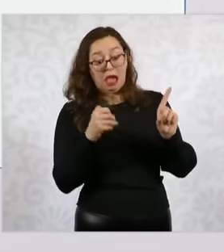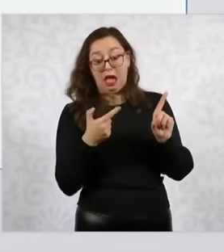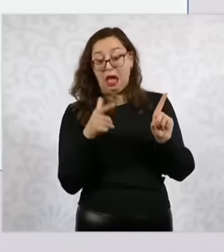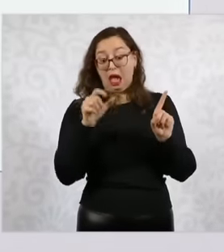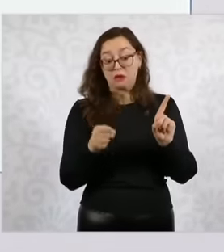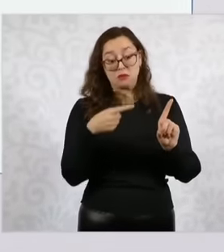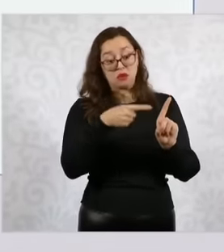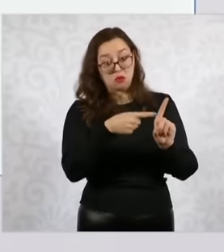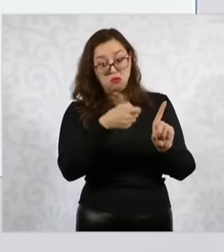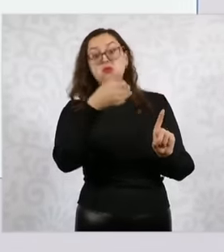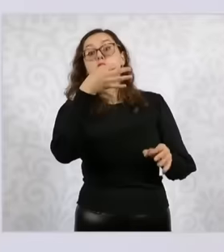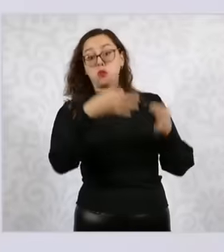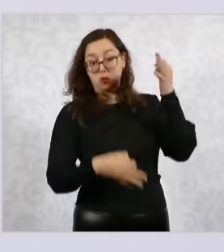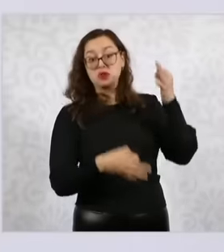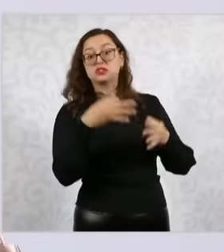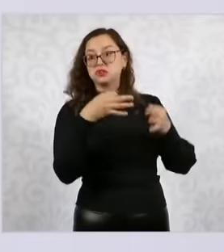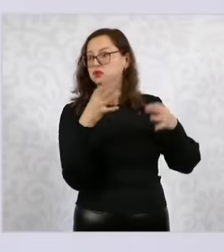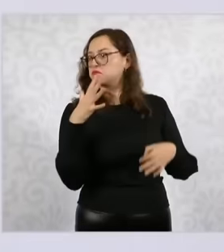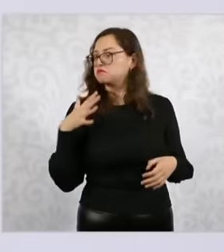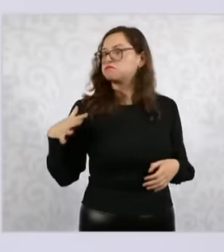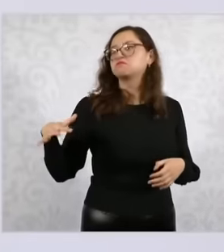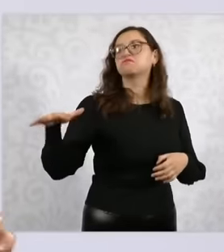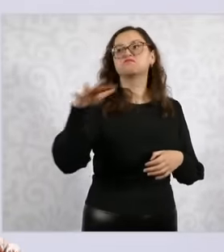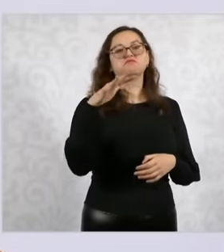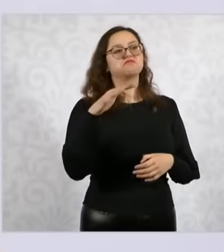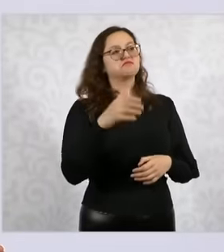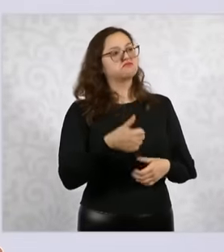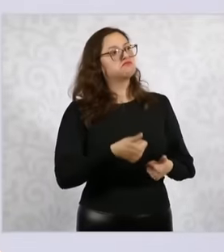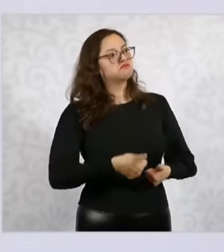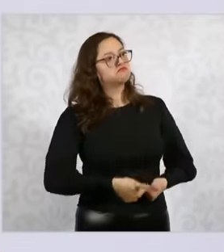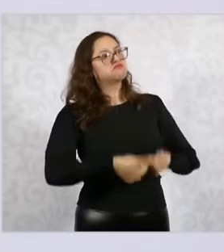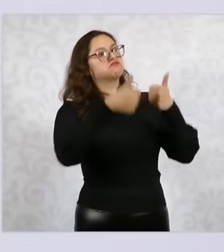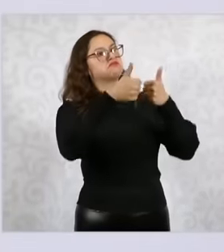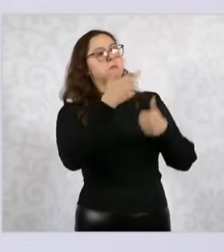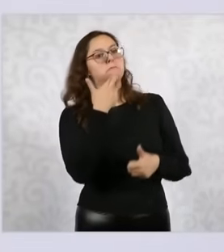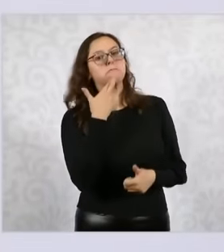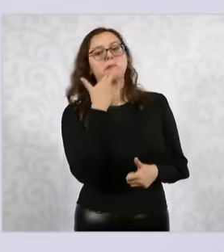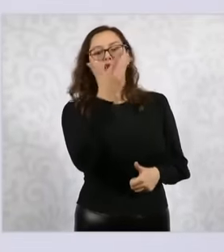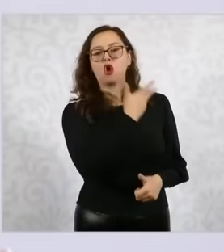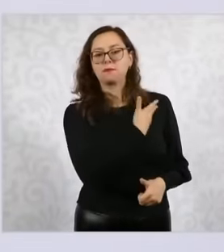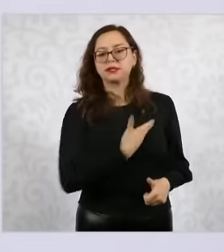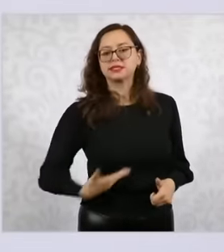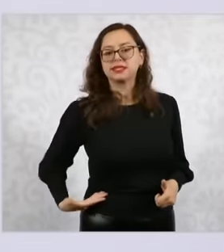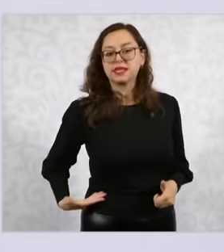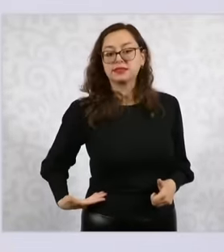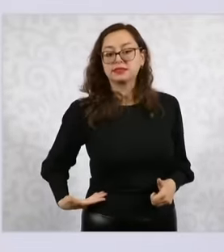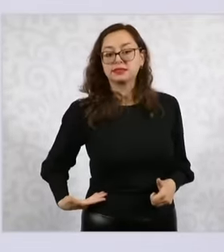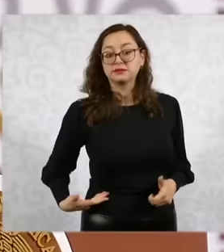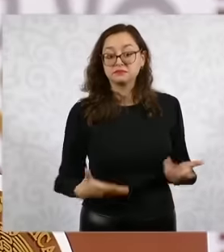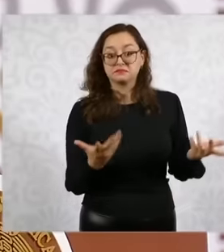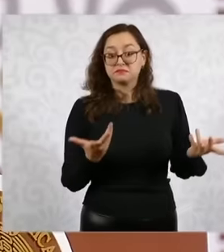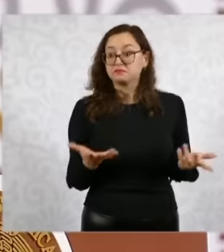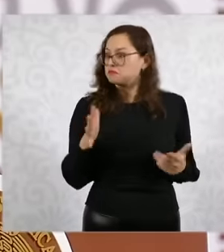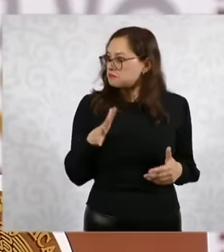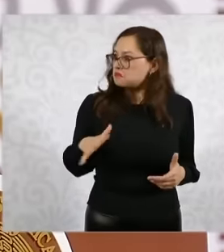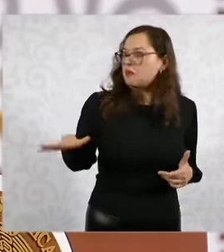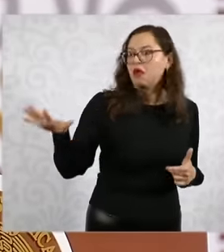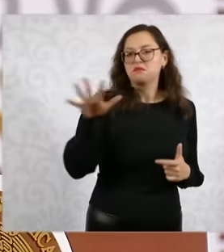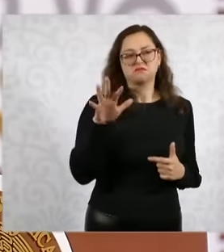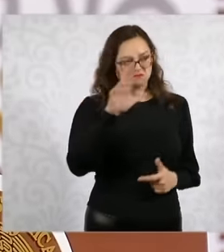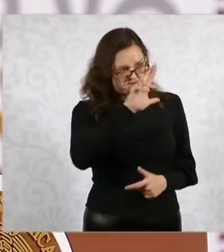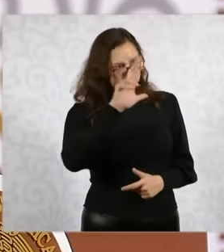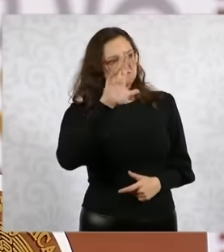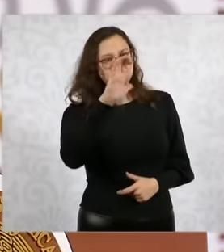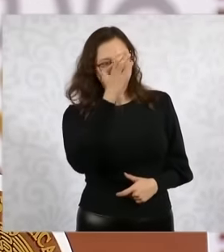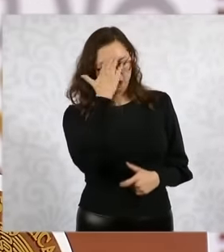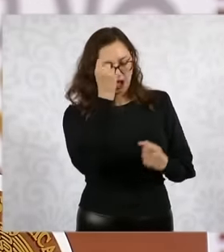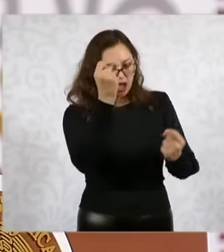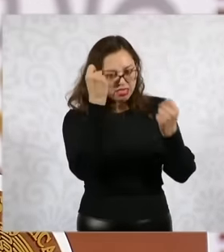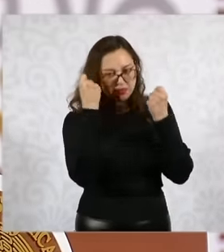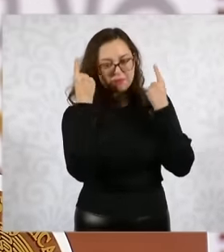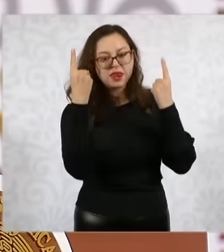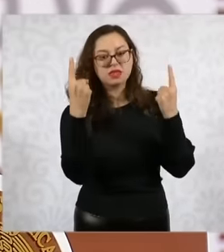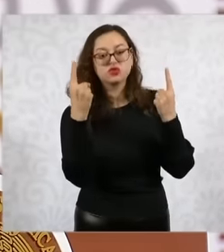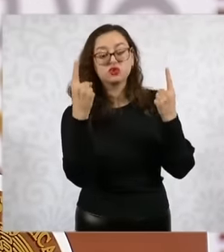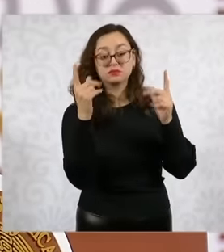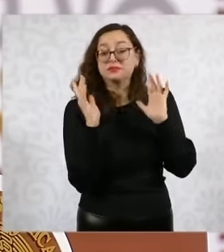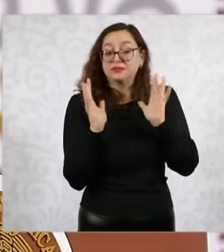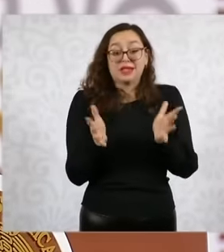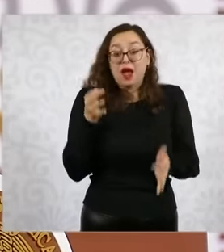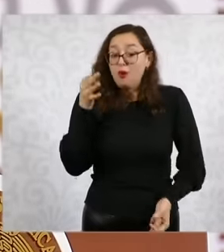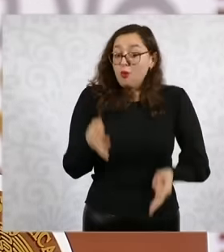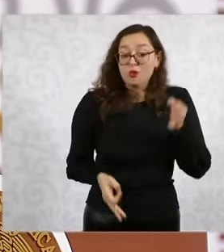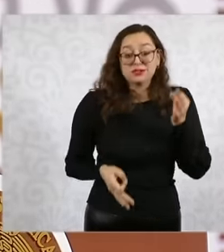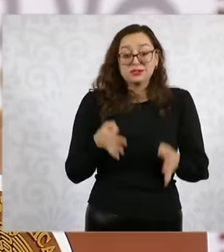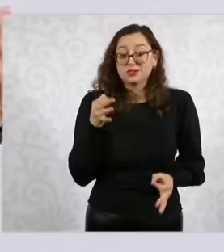is that he is the president who has emerged with the greatest recognition. Of course, the historic struggle